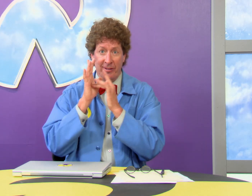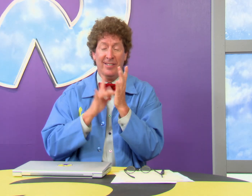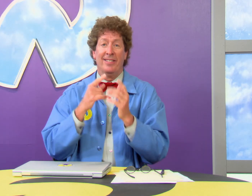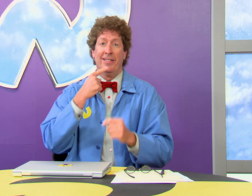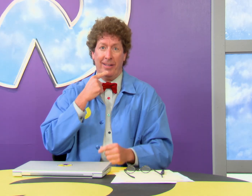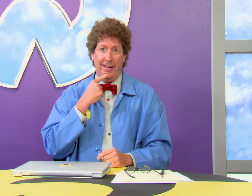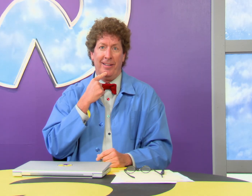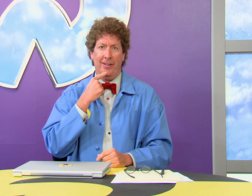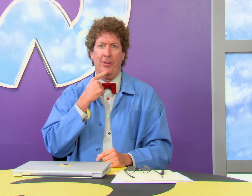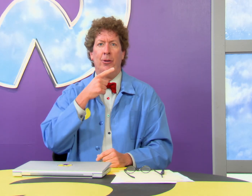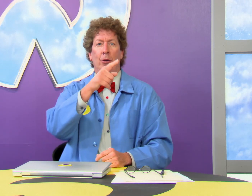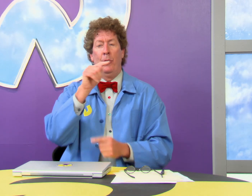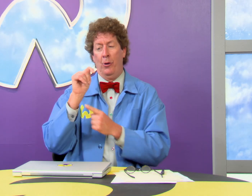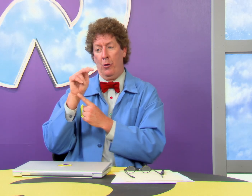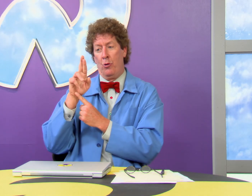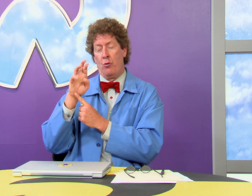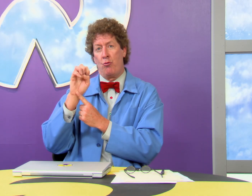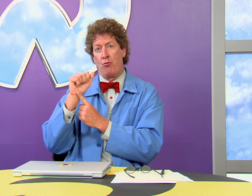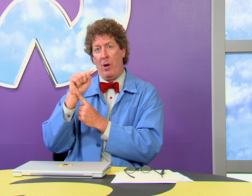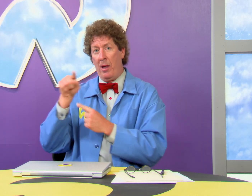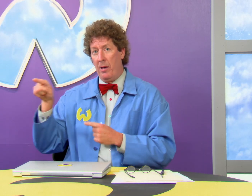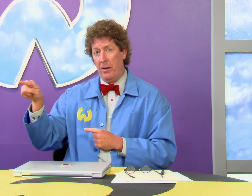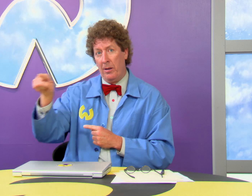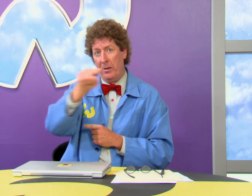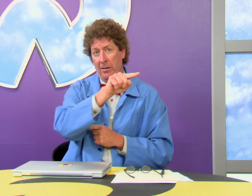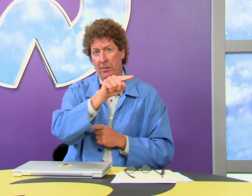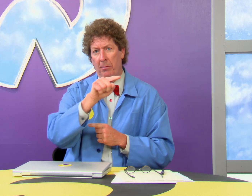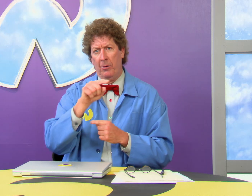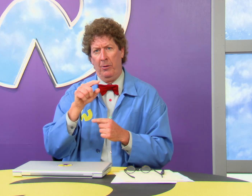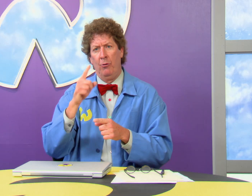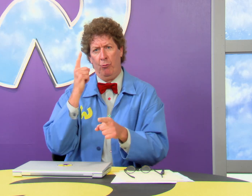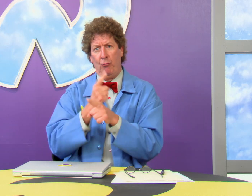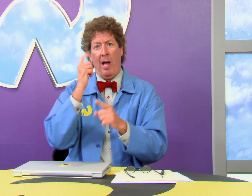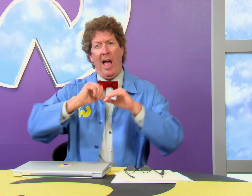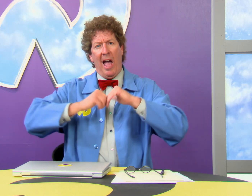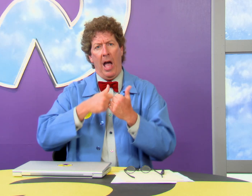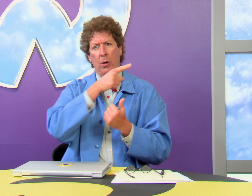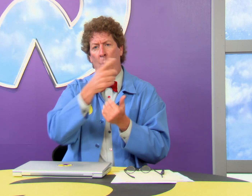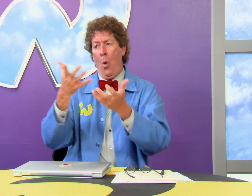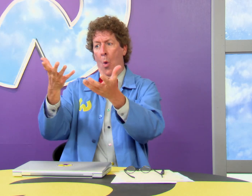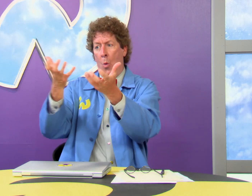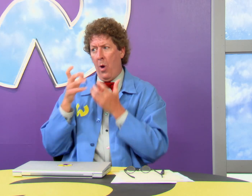JESUS SAID TREAT THEM RIGHT,